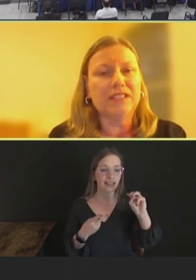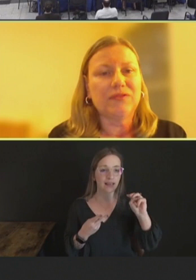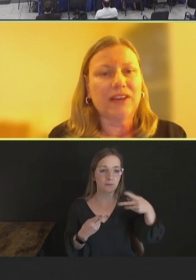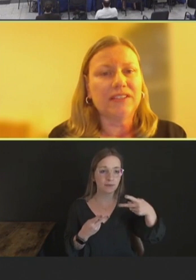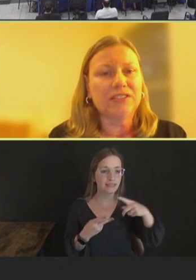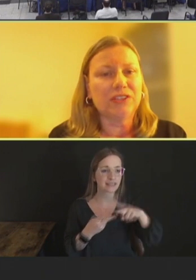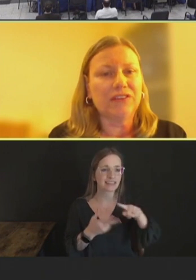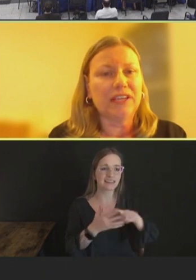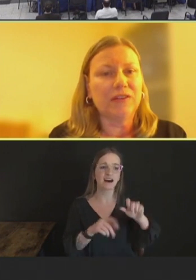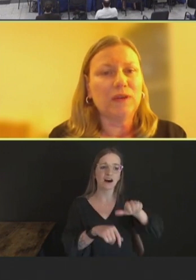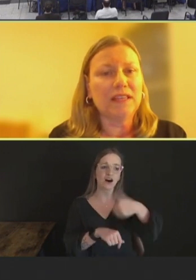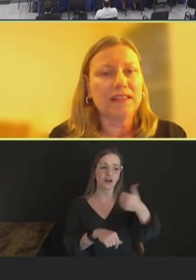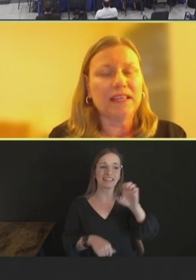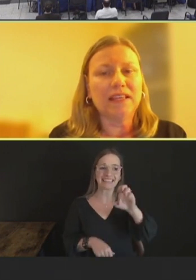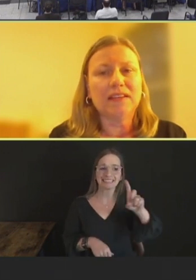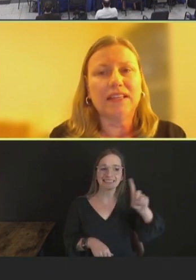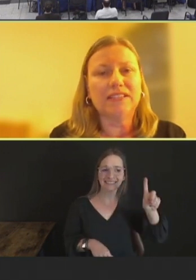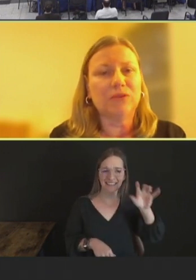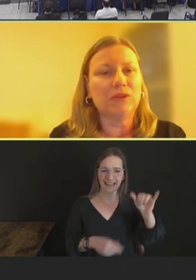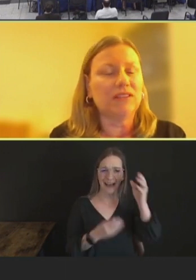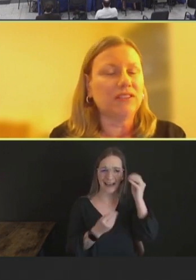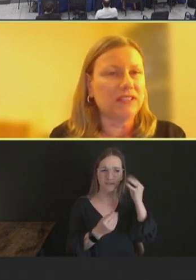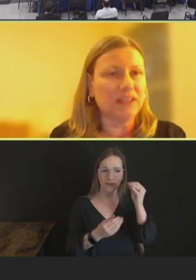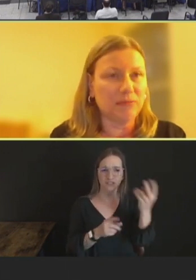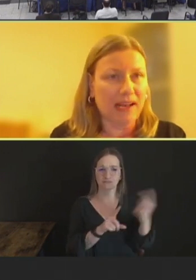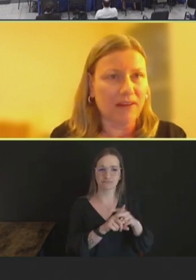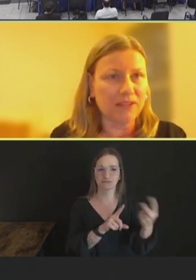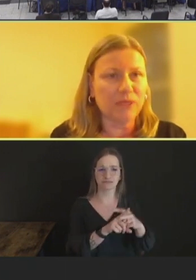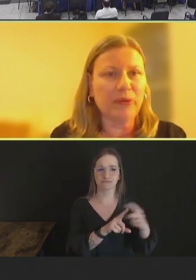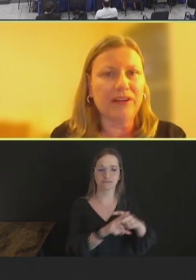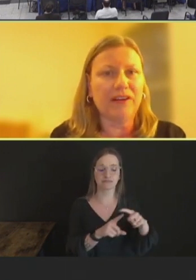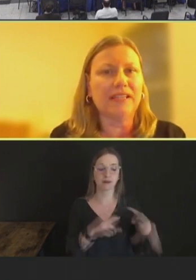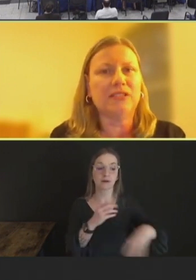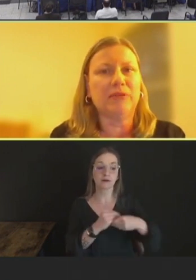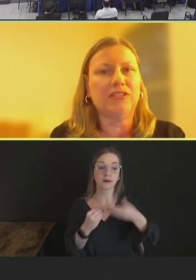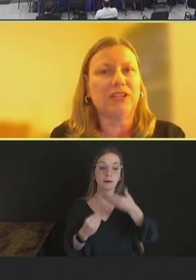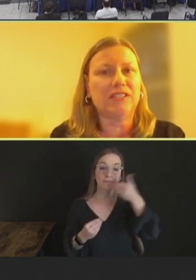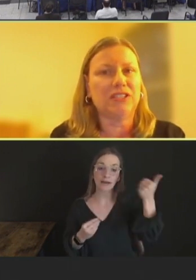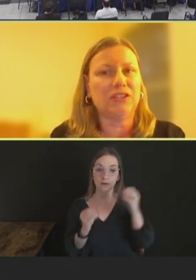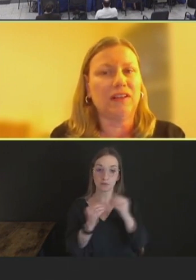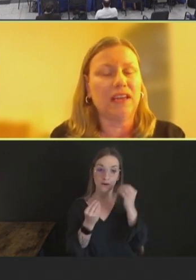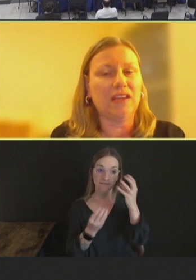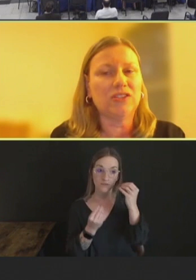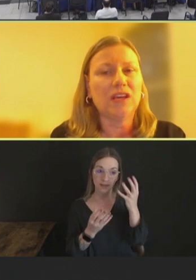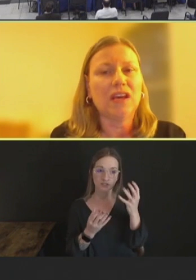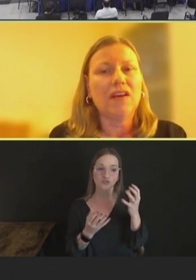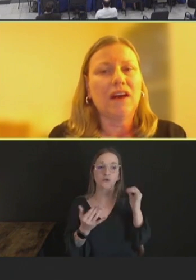These files are generated weekly, and so we are using them now to better estimate gestational age.